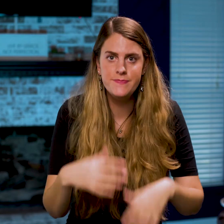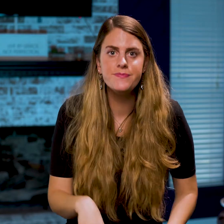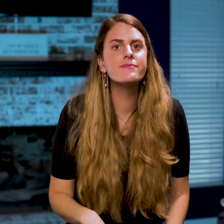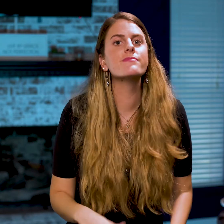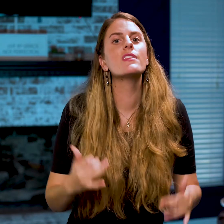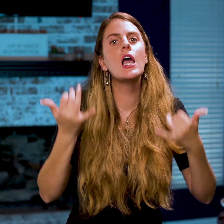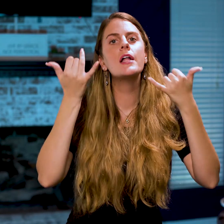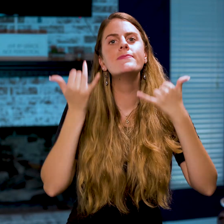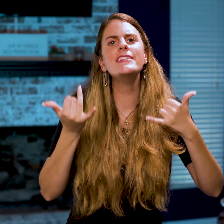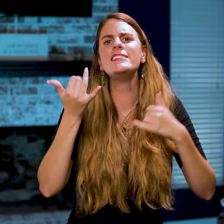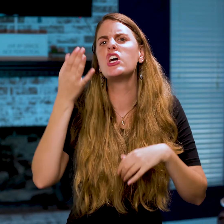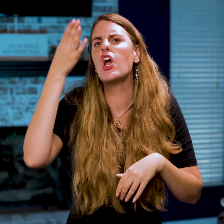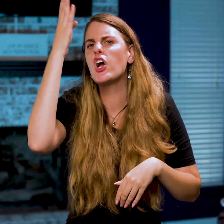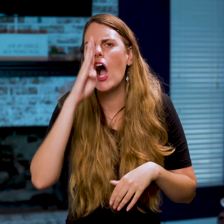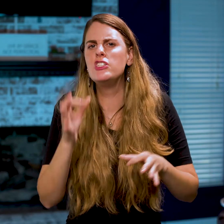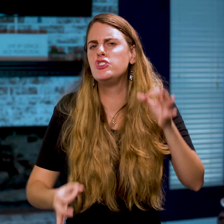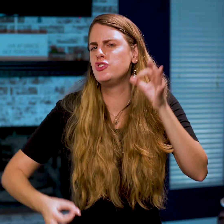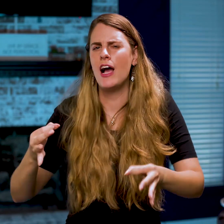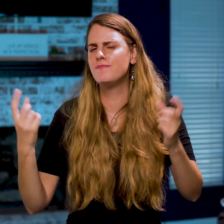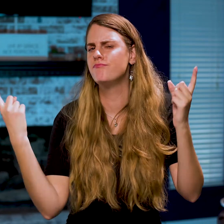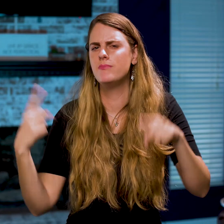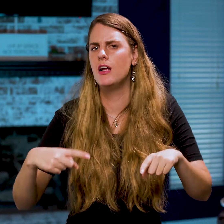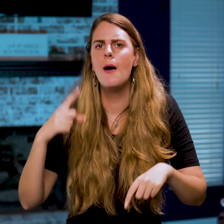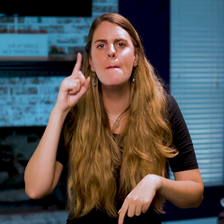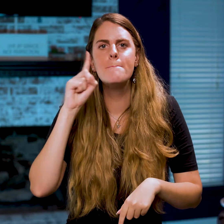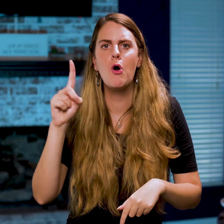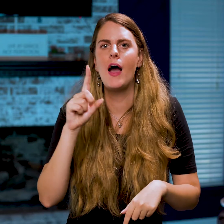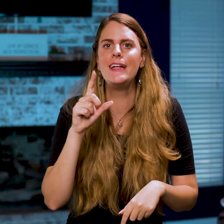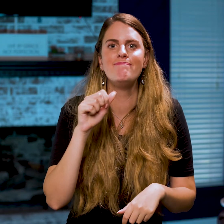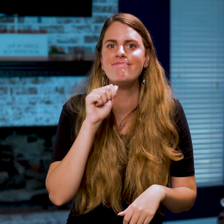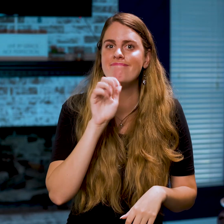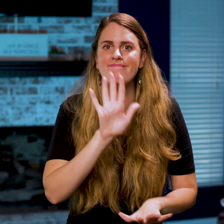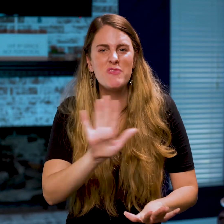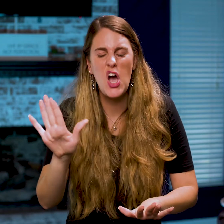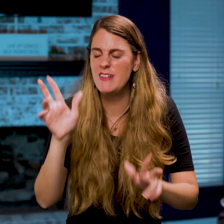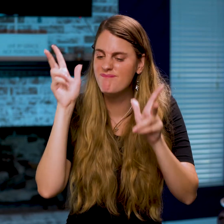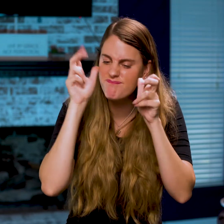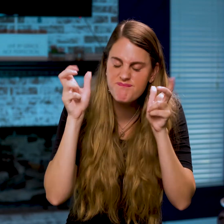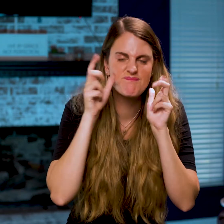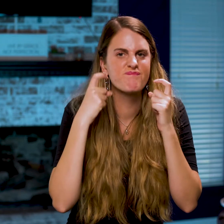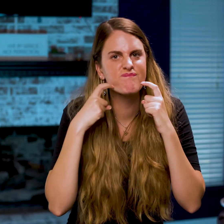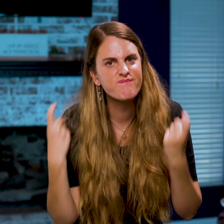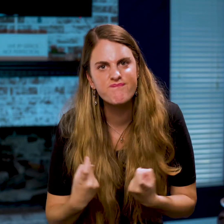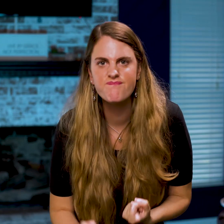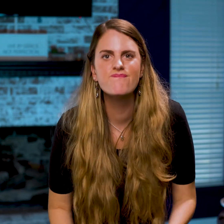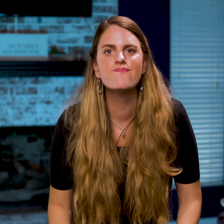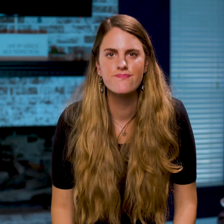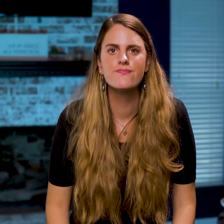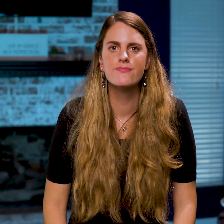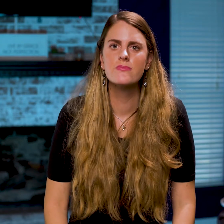This is God’s judgment on its inhabitants for their wickedness.